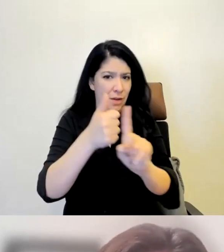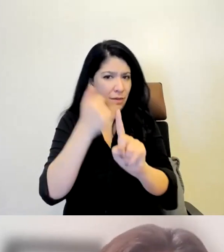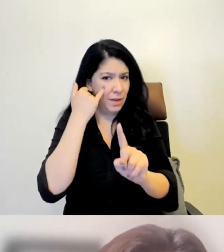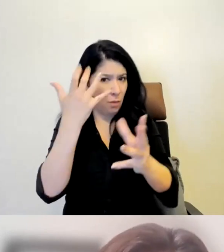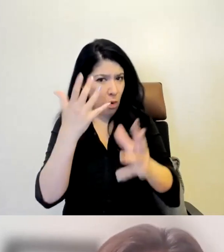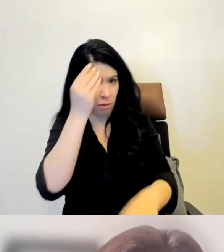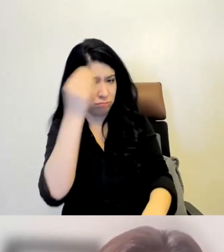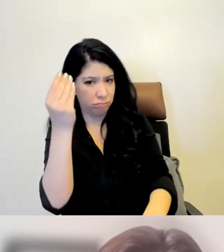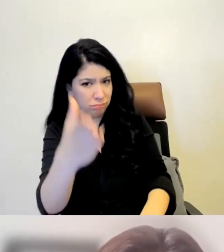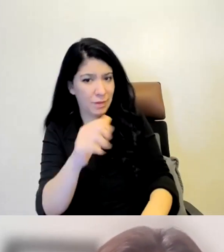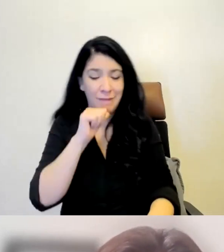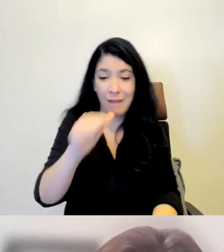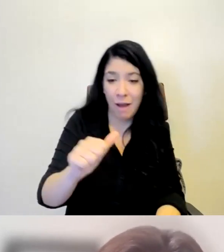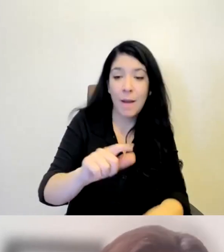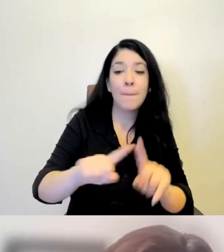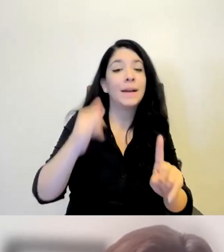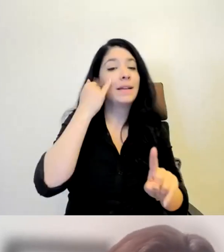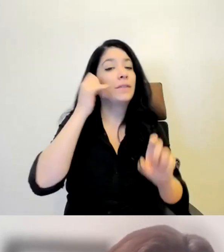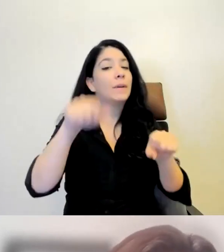stating your case and the why you need it right from